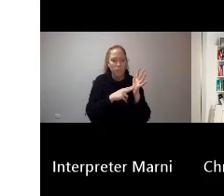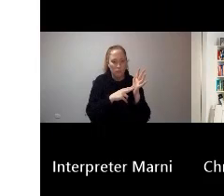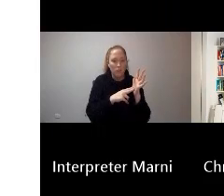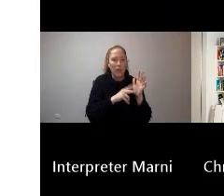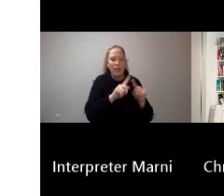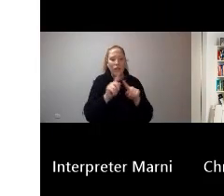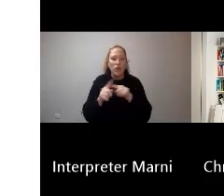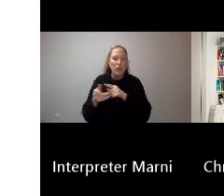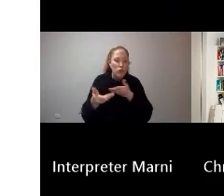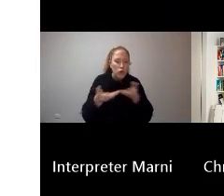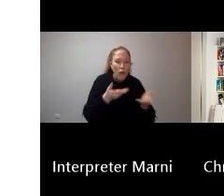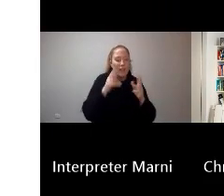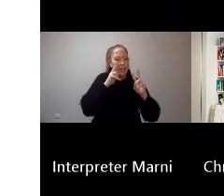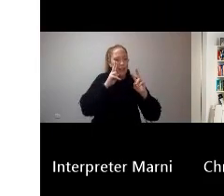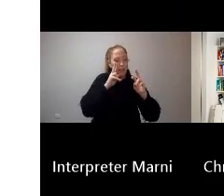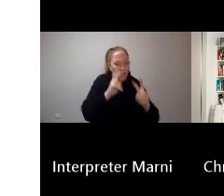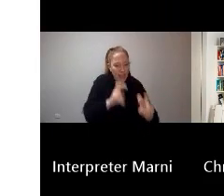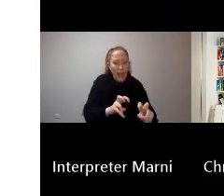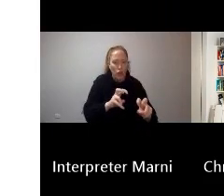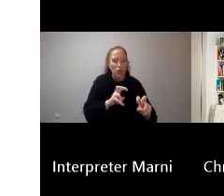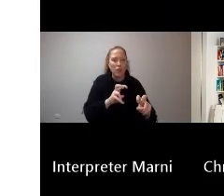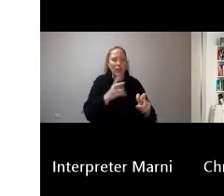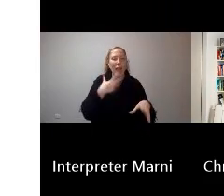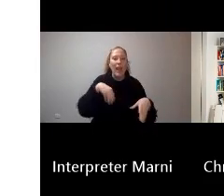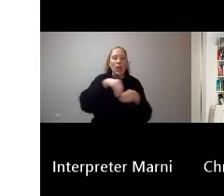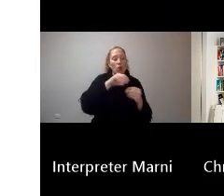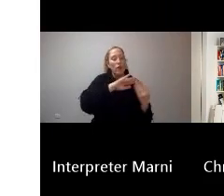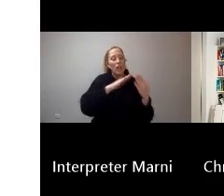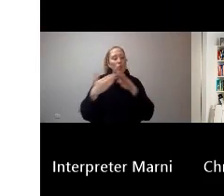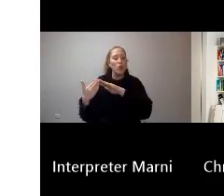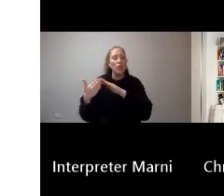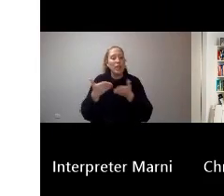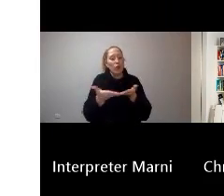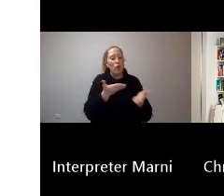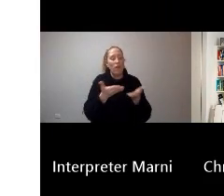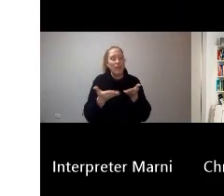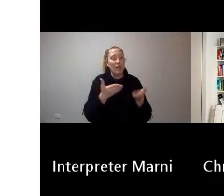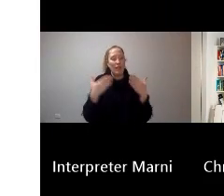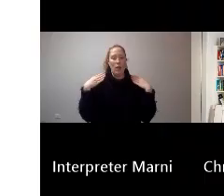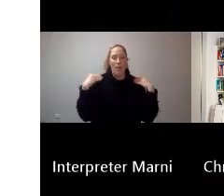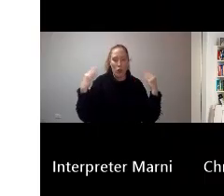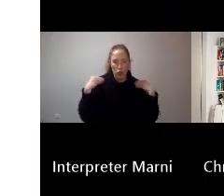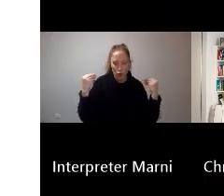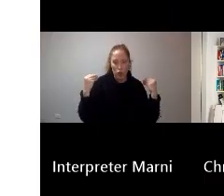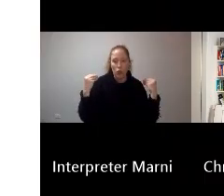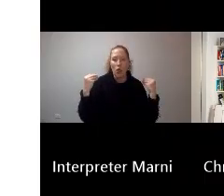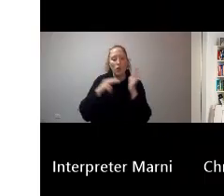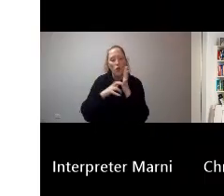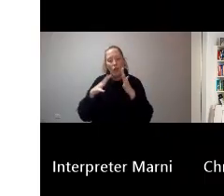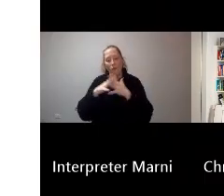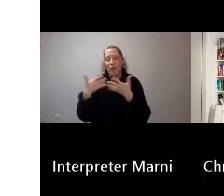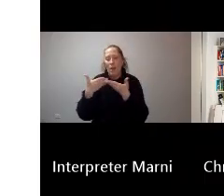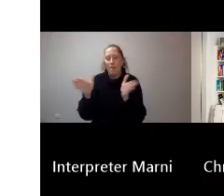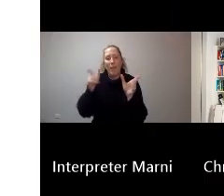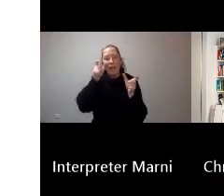investigation, and oversight, including the Community Services Commission, ICAC, the New South Wales Public Guardian, and NGOs.